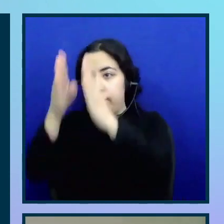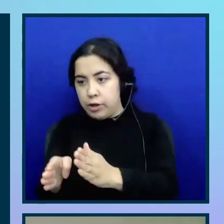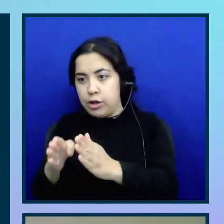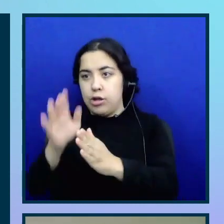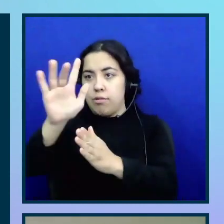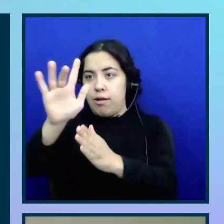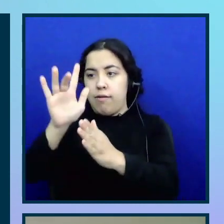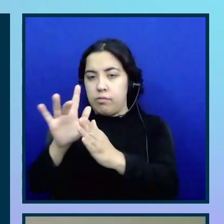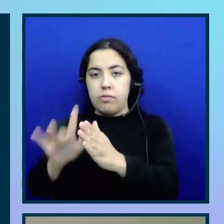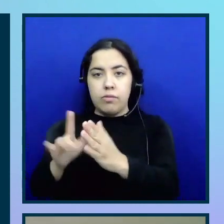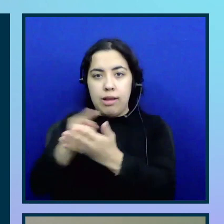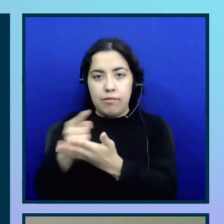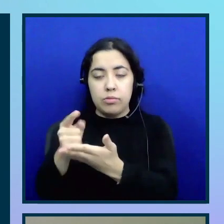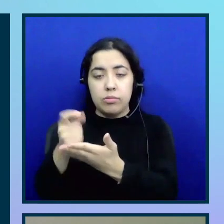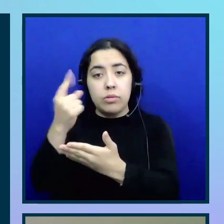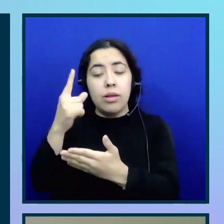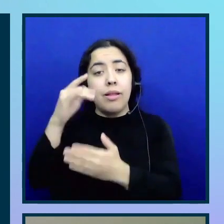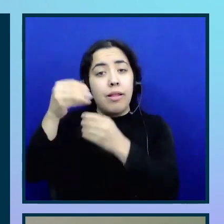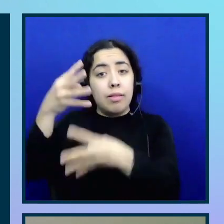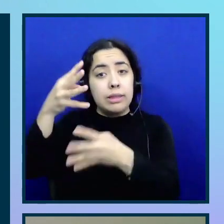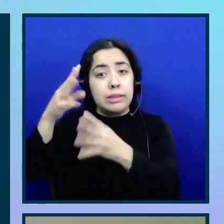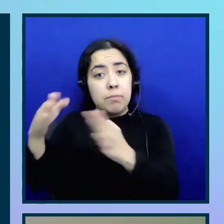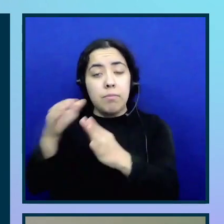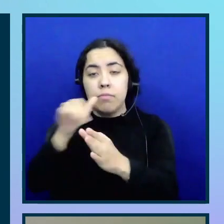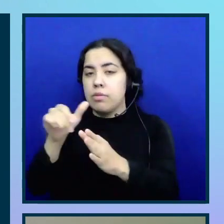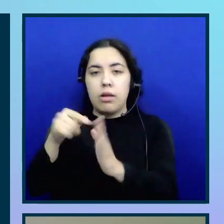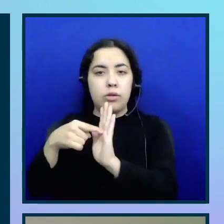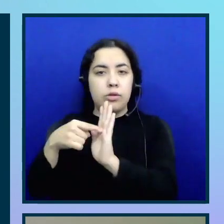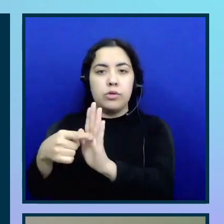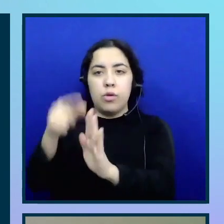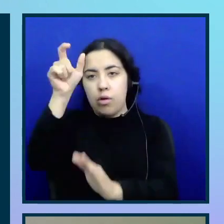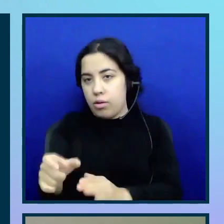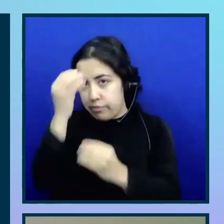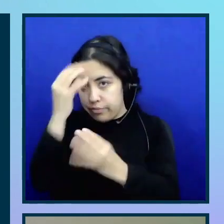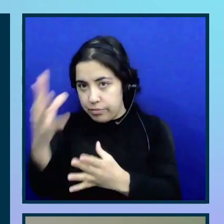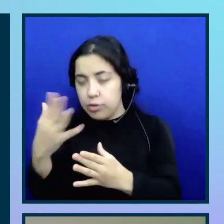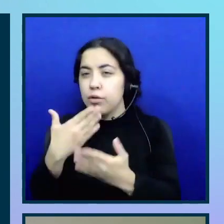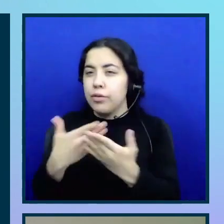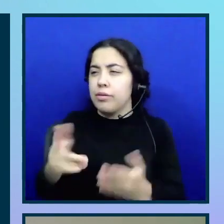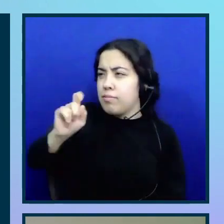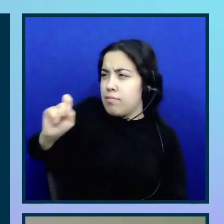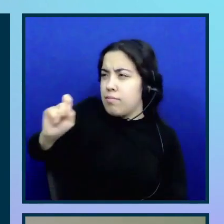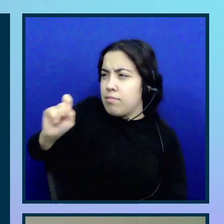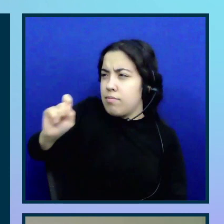will not expose column information. So a good thing to ask your designer and to think about if you're a developer like me,